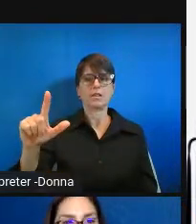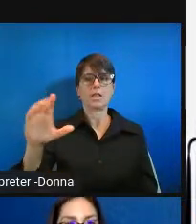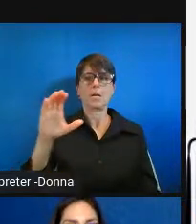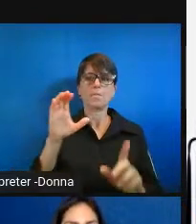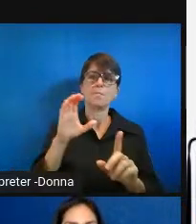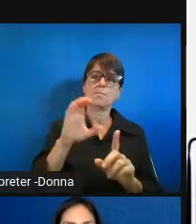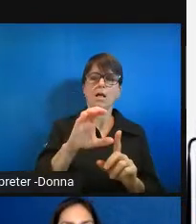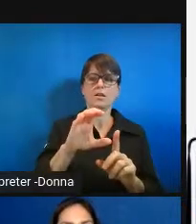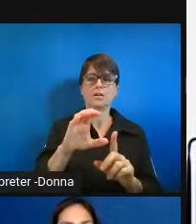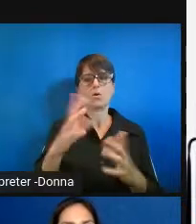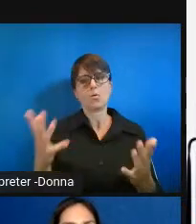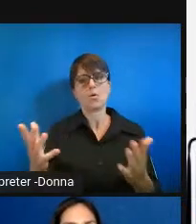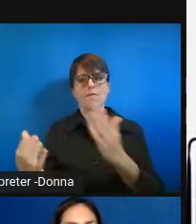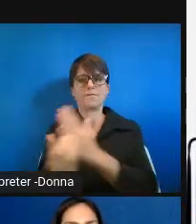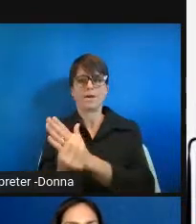and problems to copy/paste and machine-readable format .